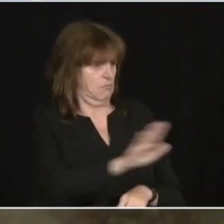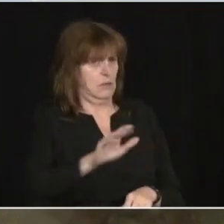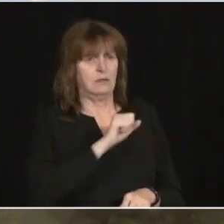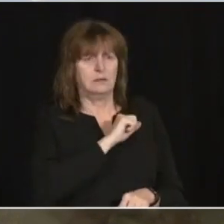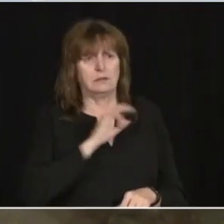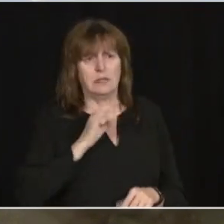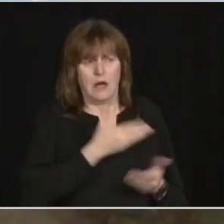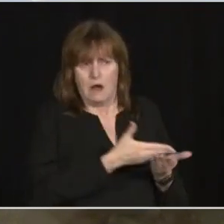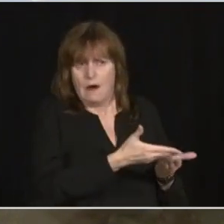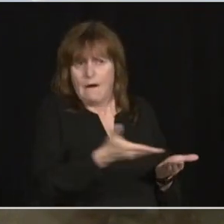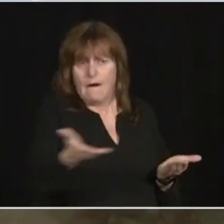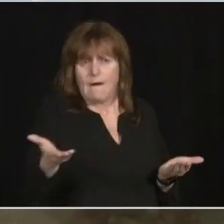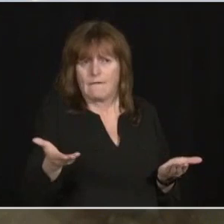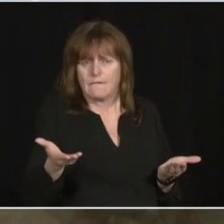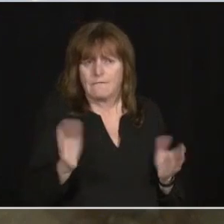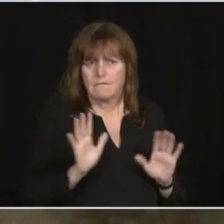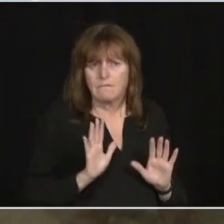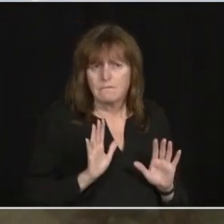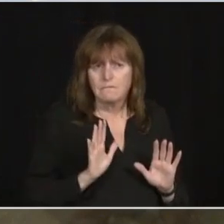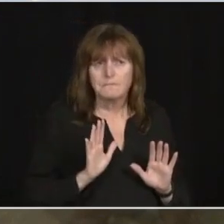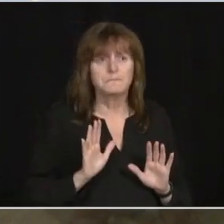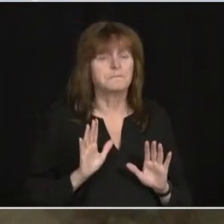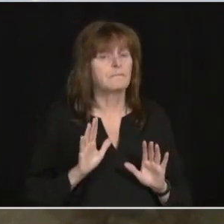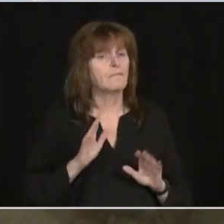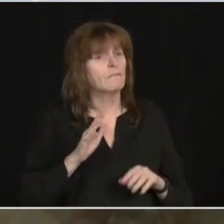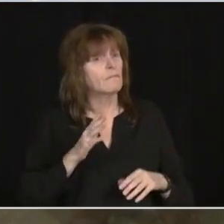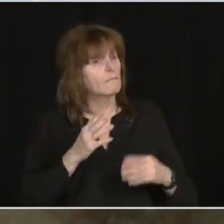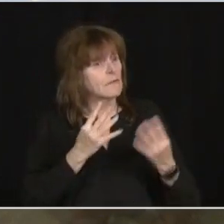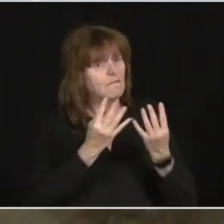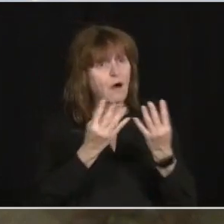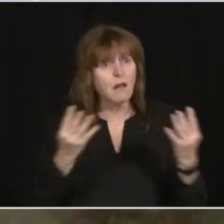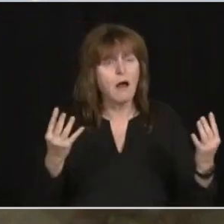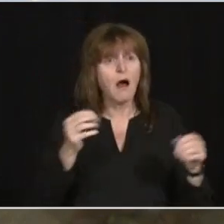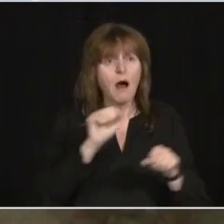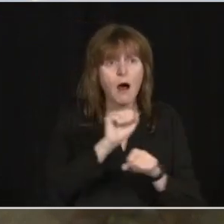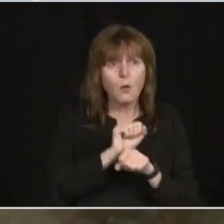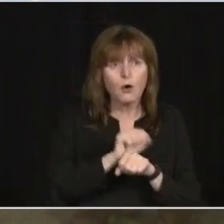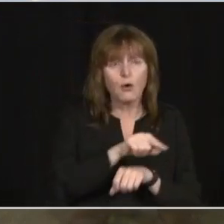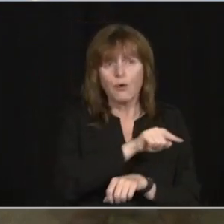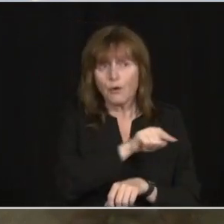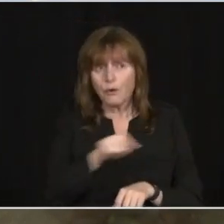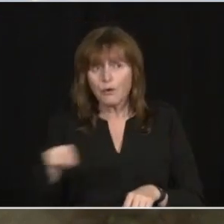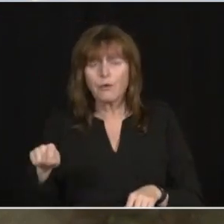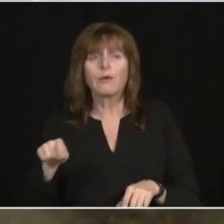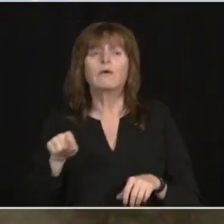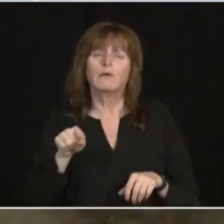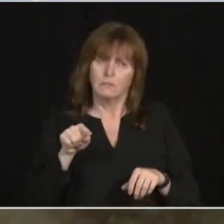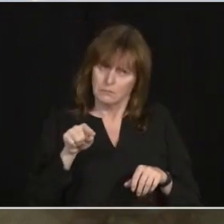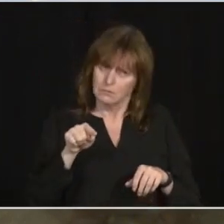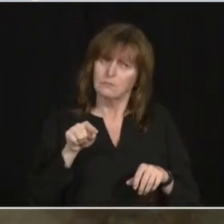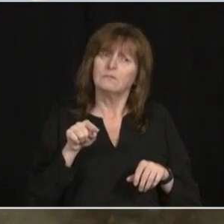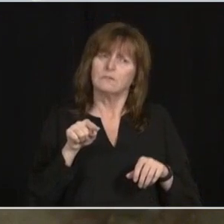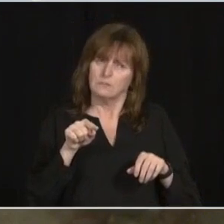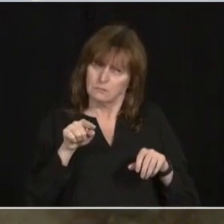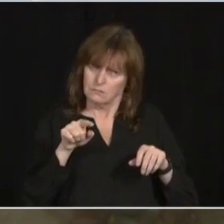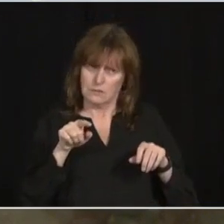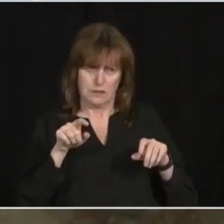for our front-line workers was a necessary step, and the agency nurses were not included in that because we